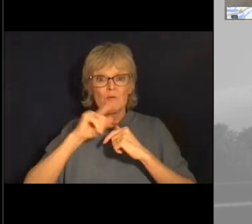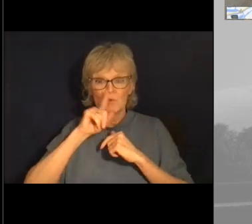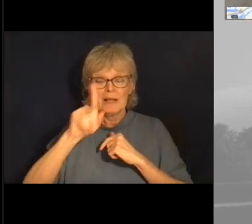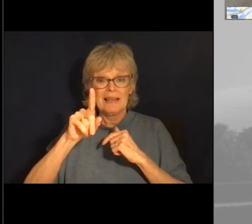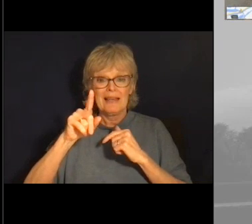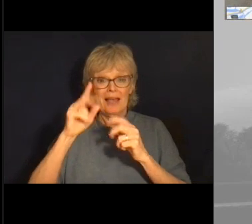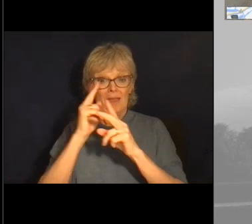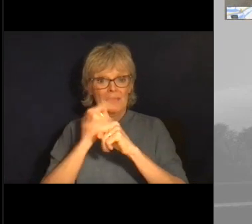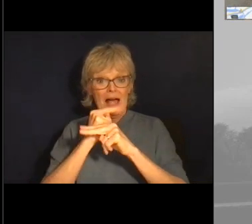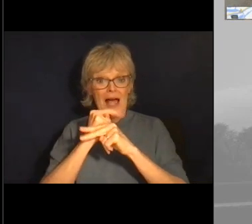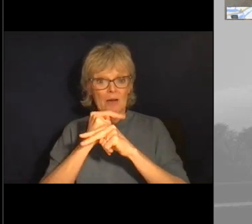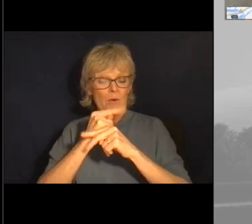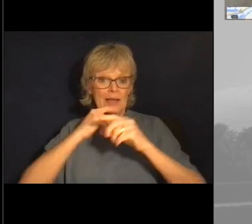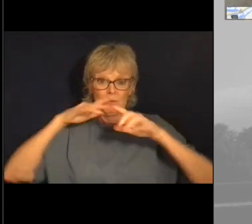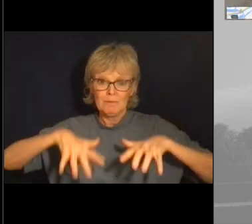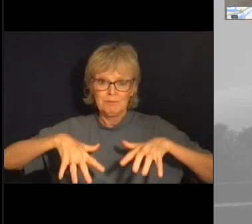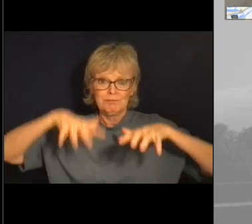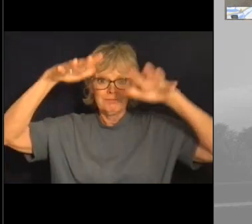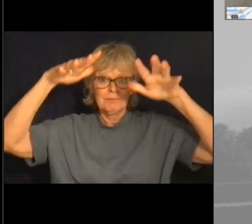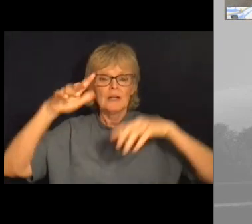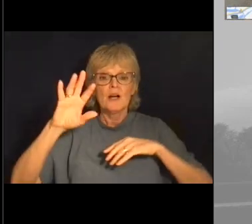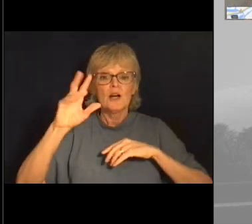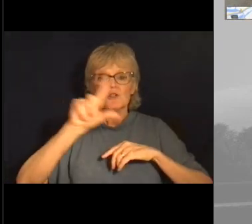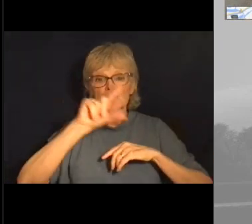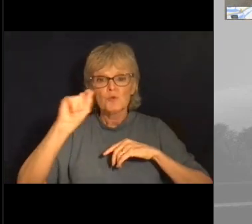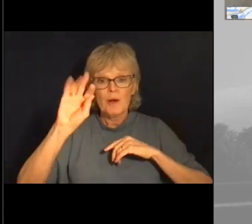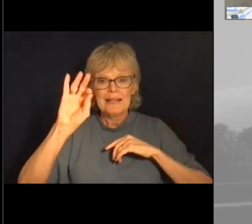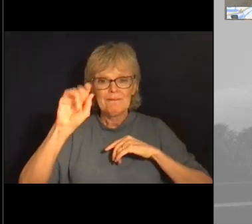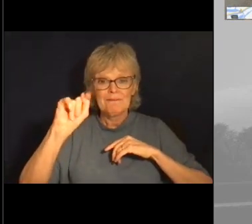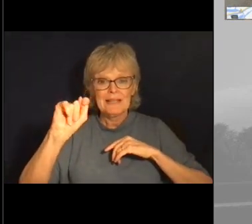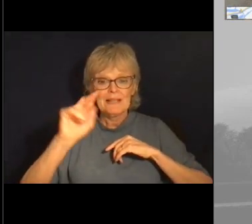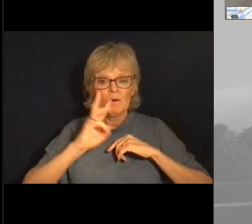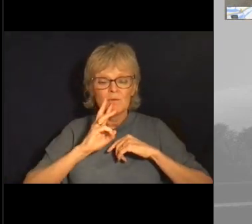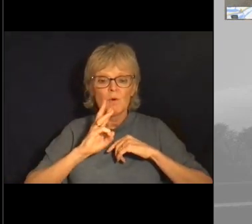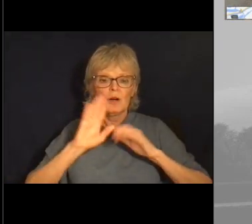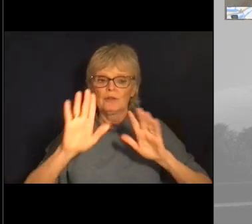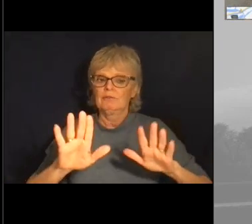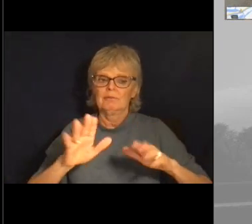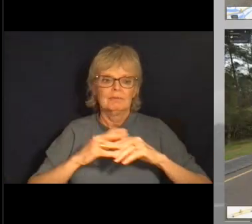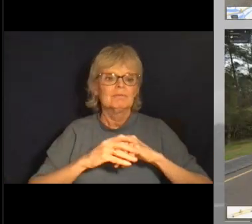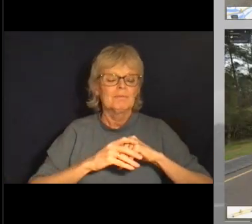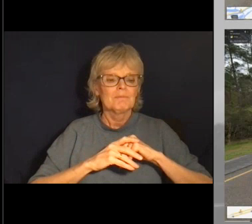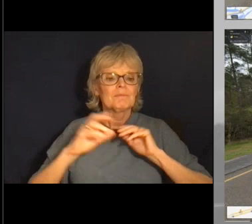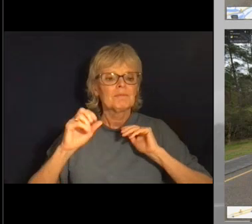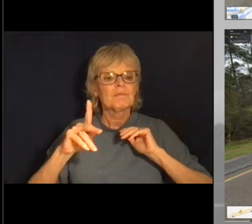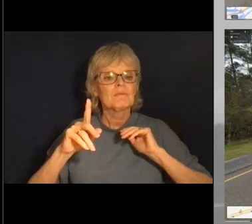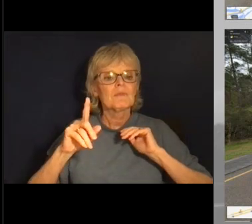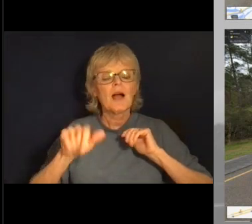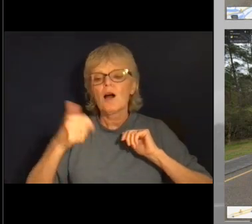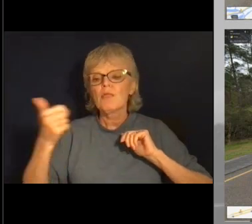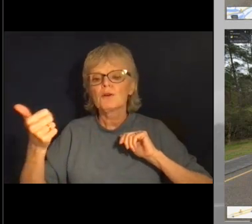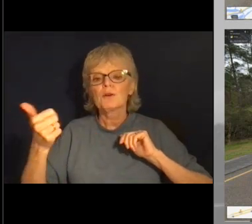So, being on a road where you can flood very easily, it's definitely not where we want to be. So, all right, well what about this one? There's no water nearby.